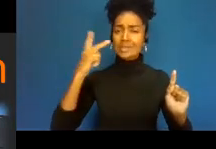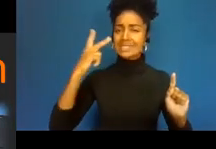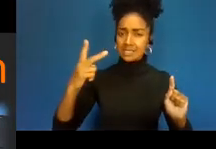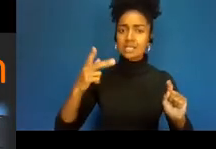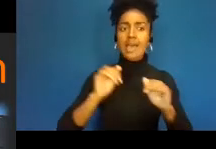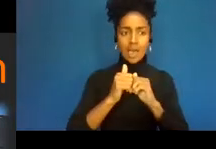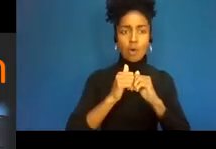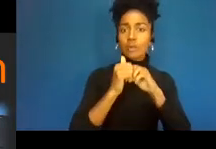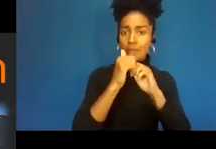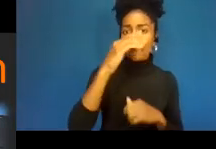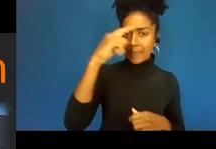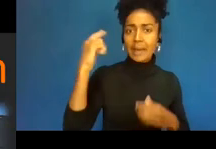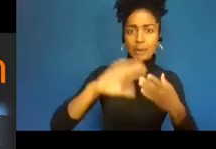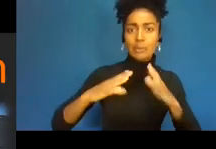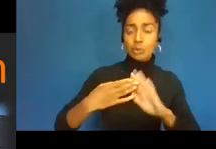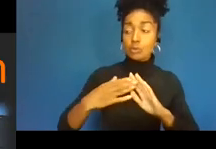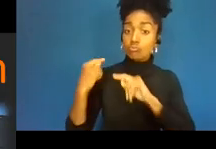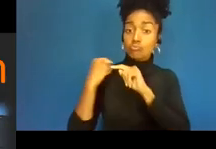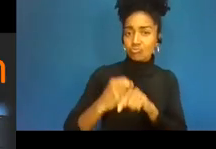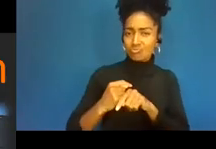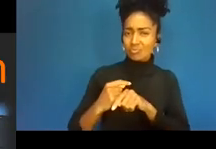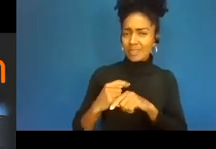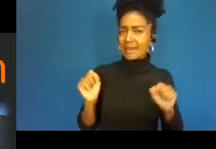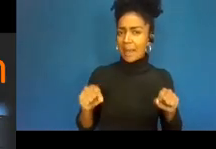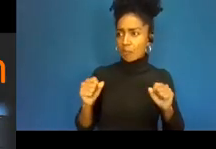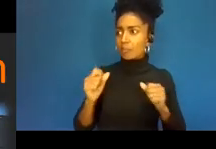We know that there are lots of narratives that continue to circulate,